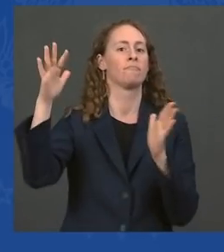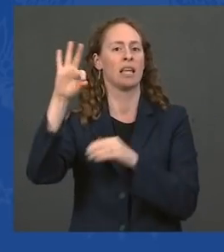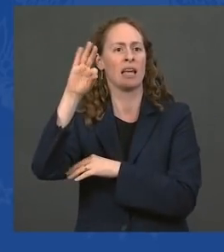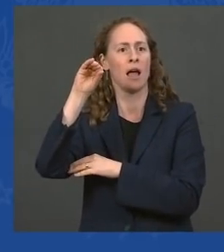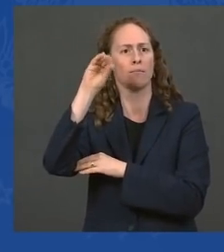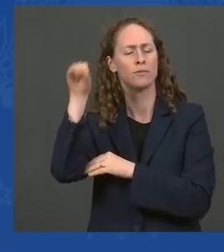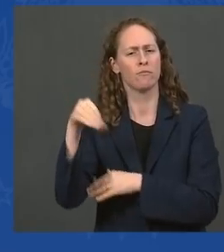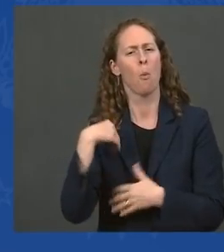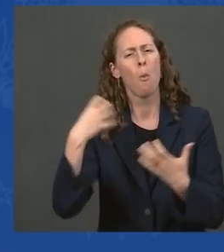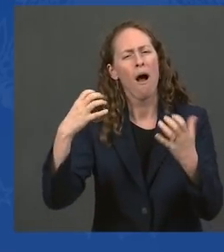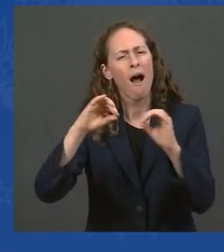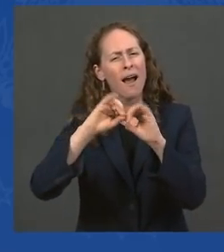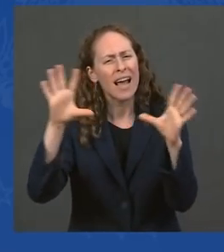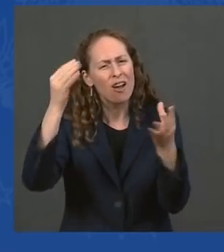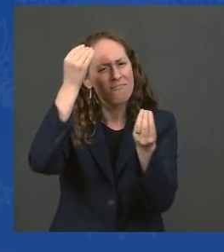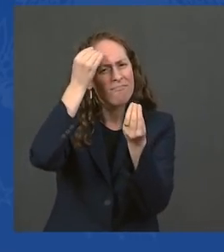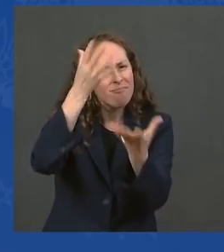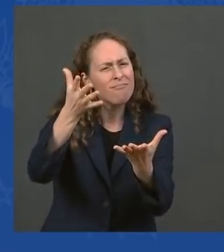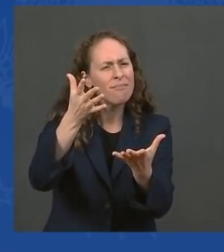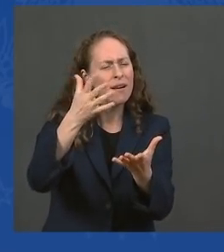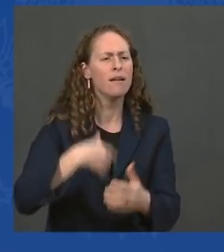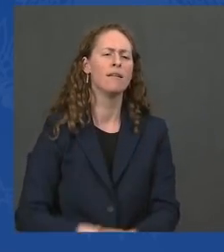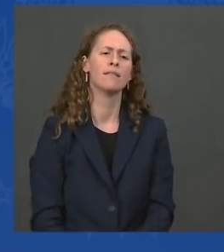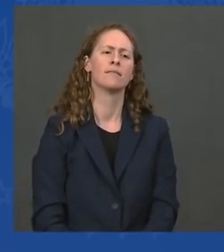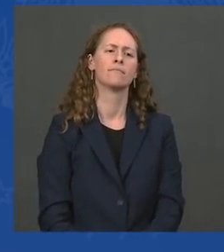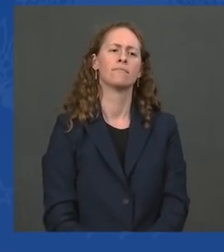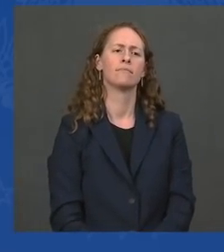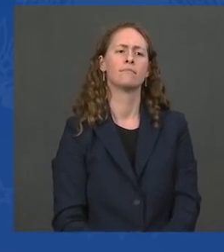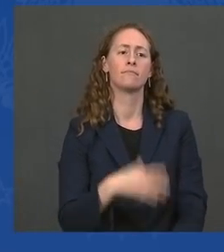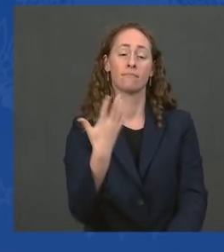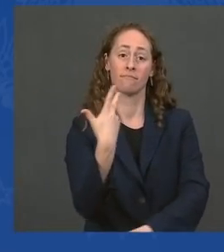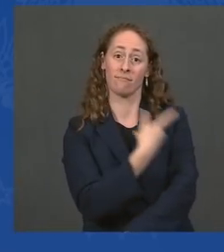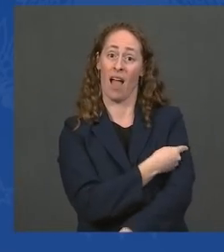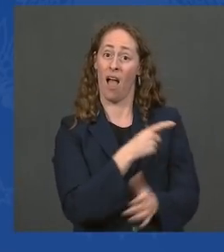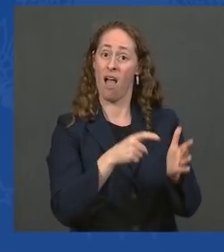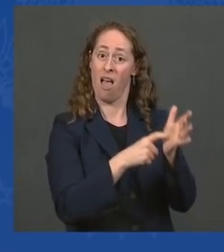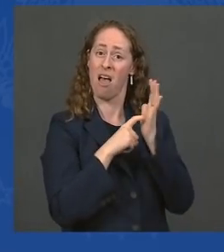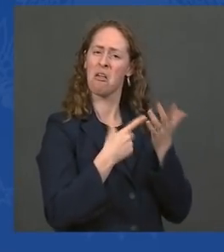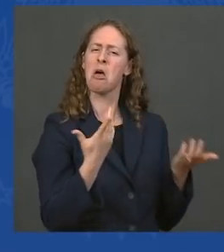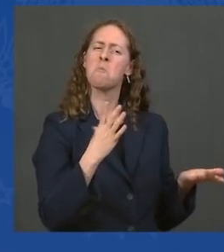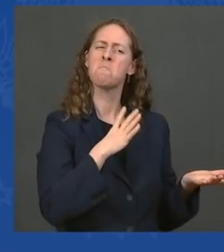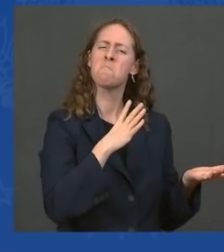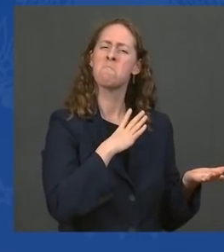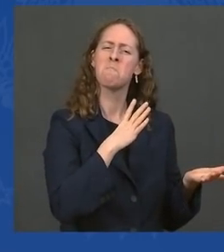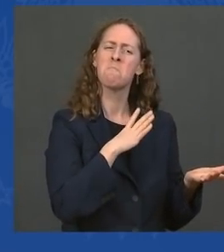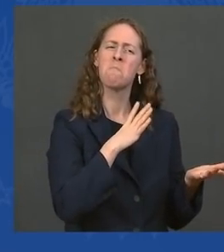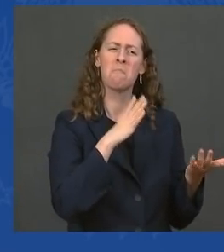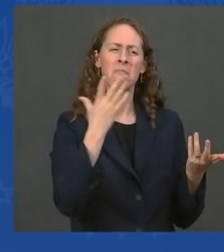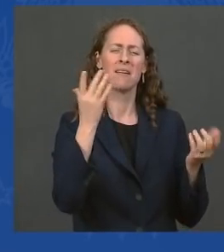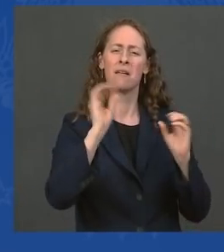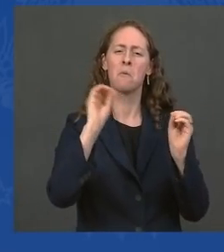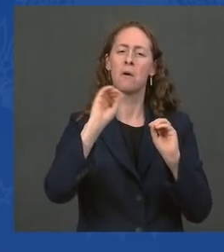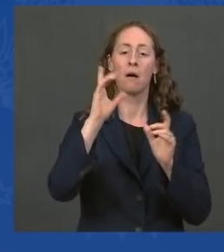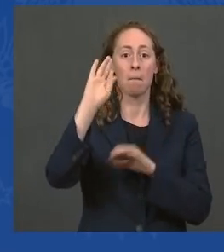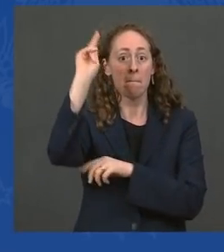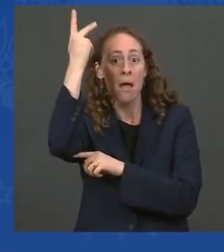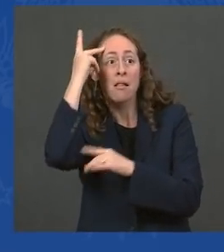Let's be clear: Vaccination requirements should not be another issue that divides us. That's why we continue to battle